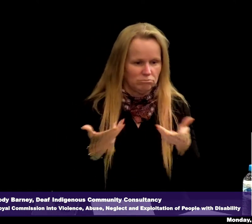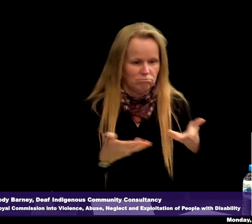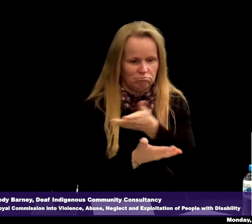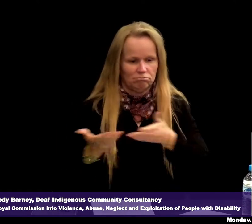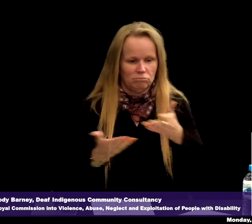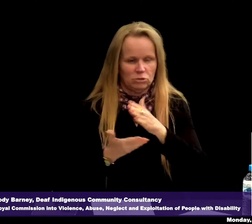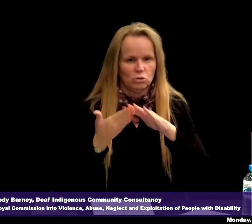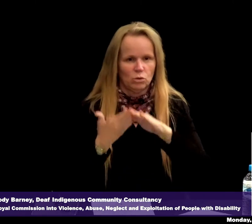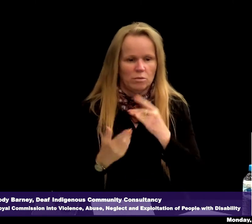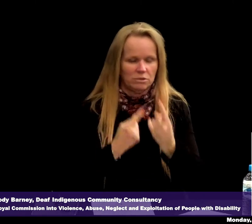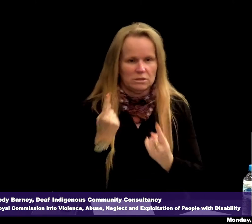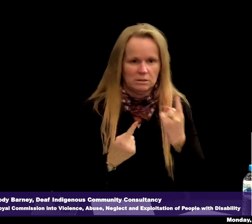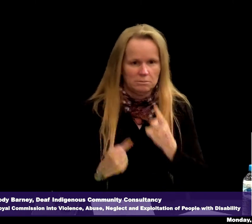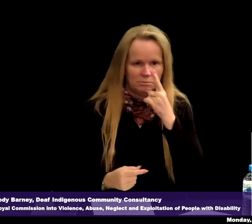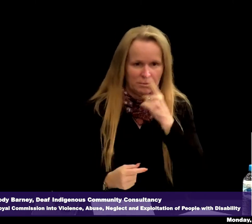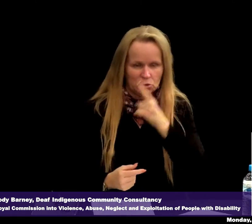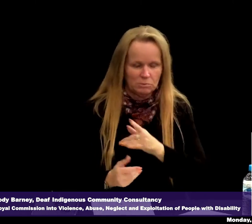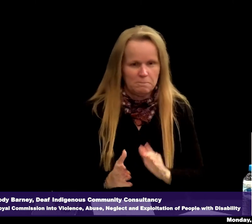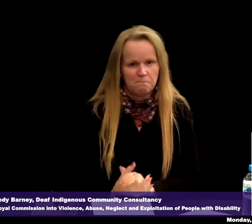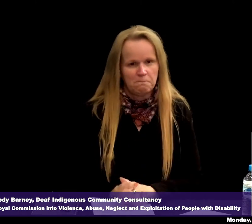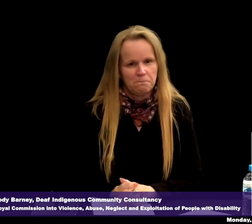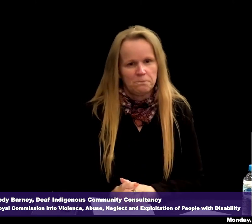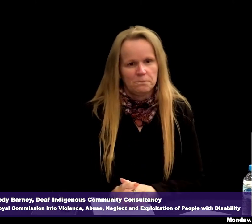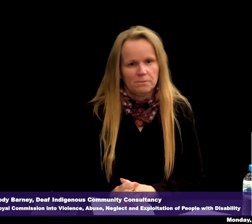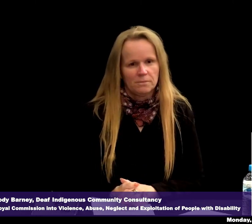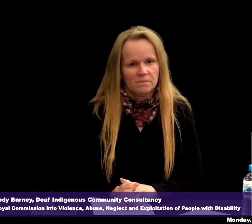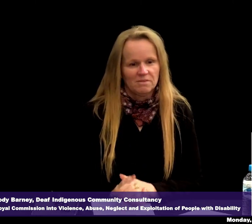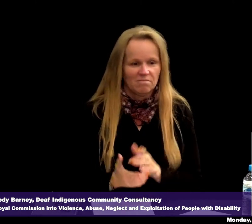services. I try to form a bridge to help people to communicate with each other.